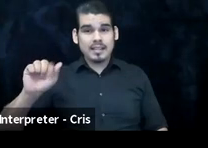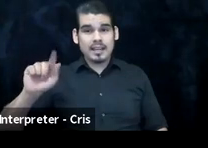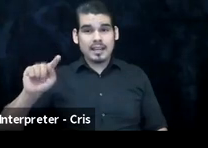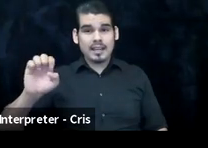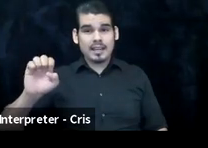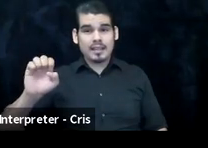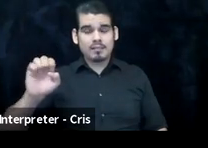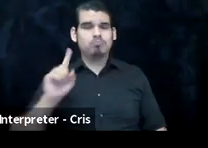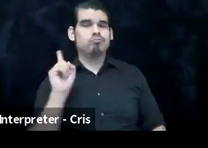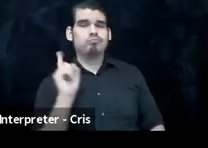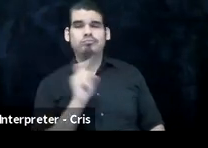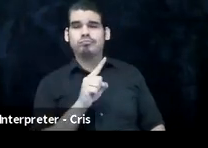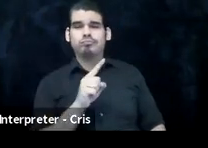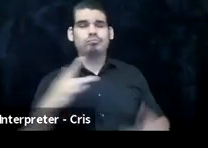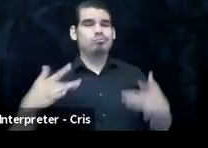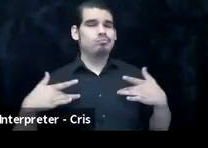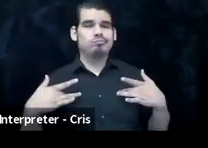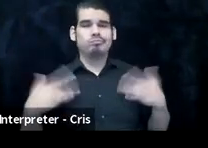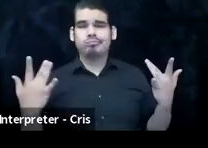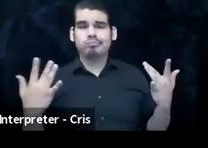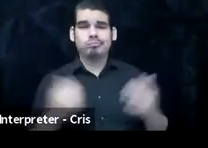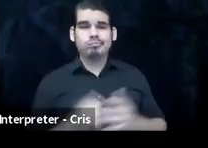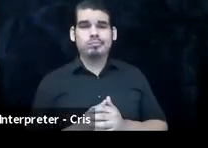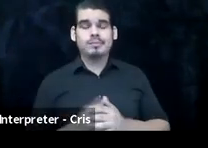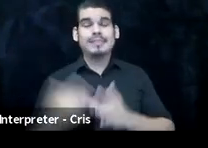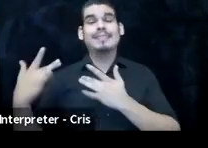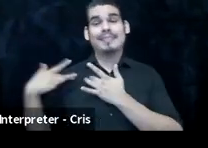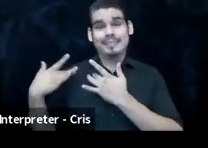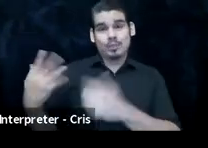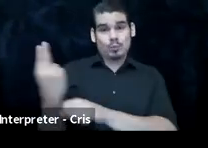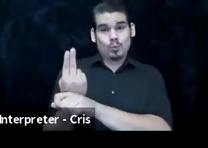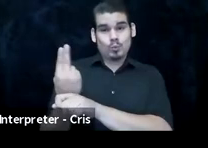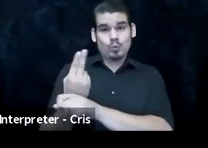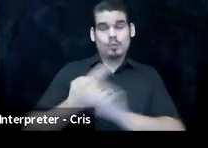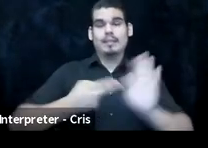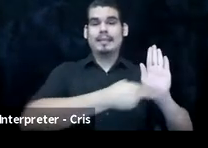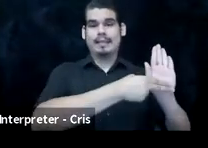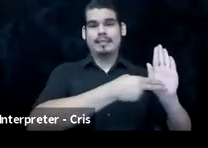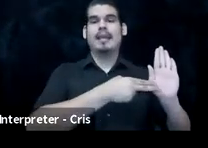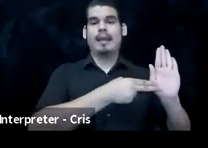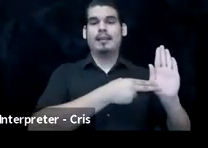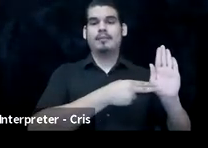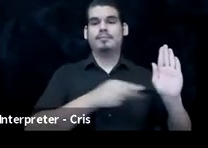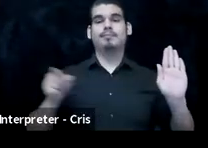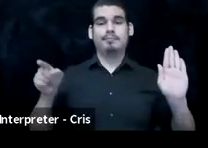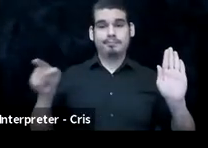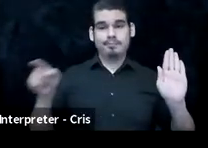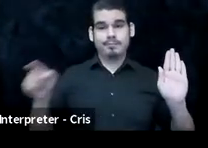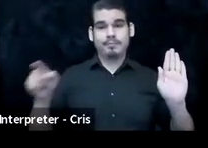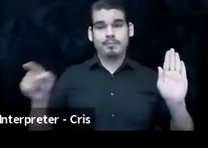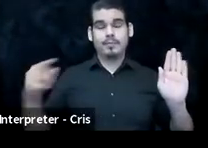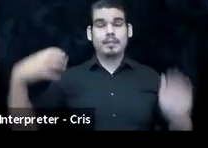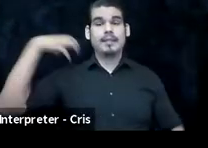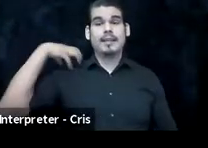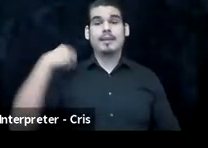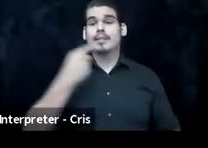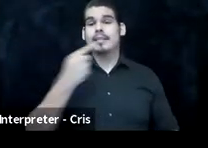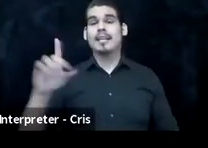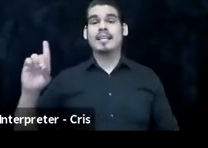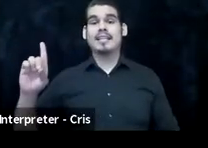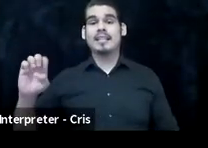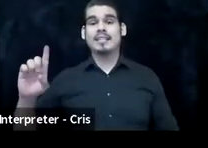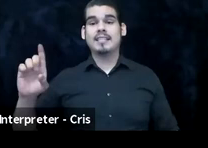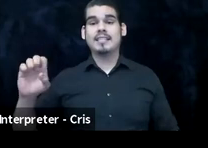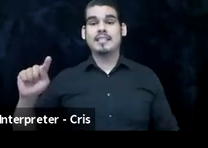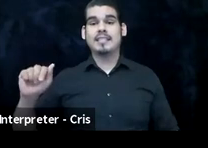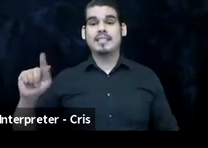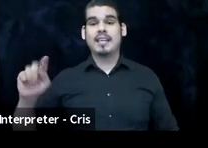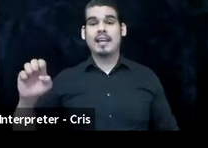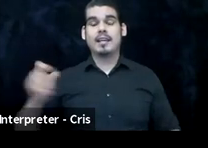Katherine Squire: Right so usually we go off of your title so when we recognize, you will say or the Chair will say you know delegate from so in some college you're recognized.